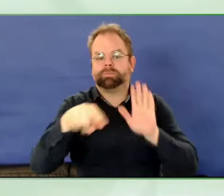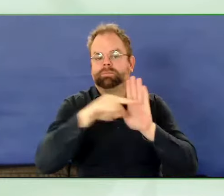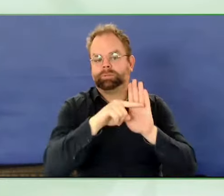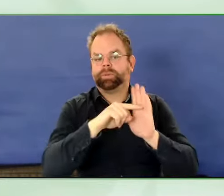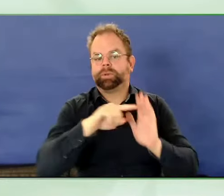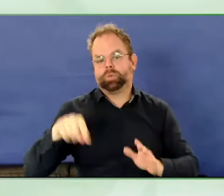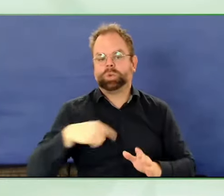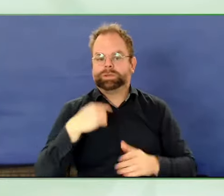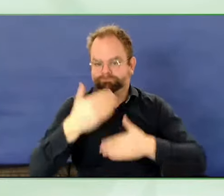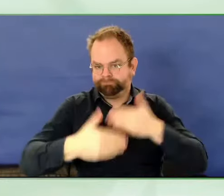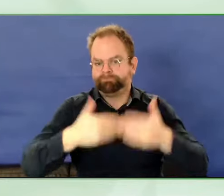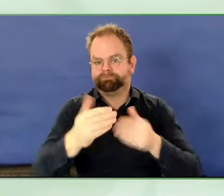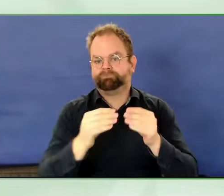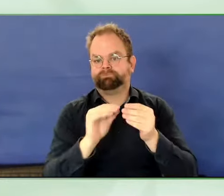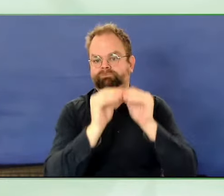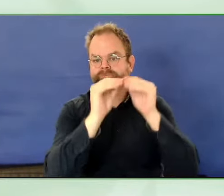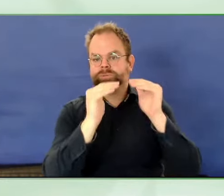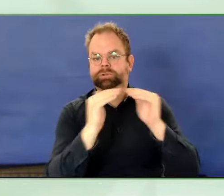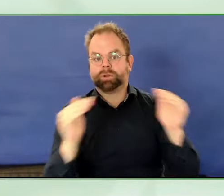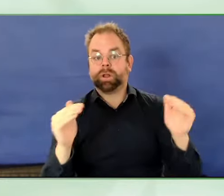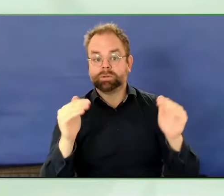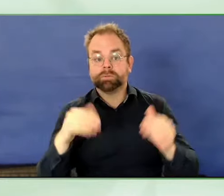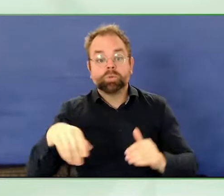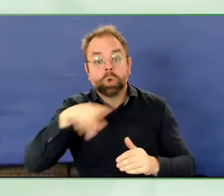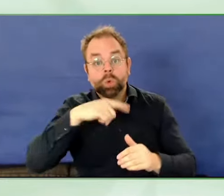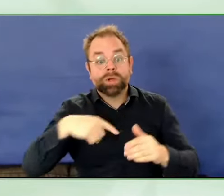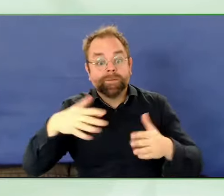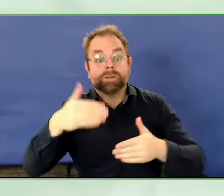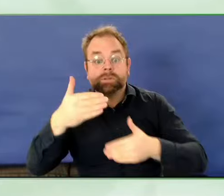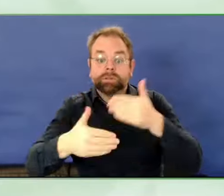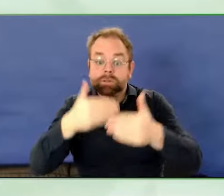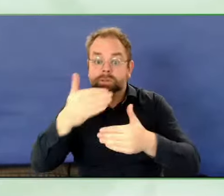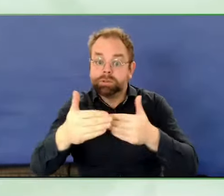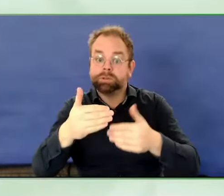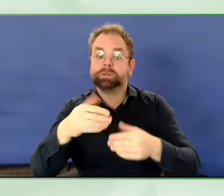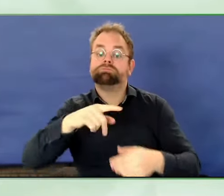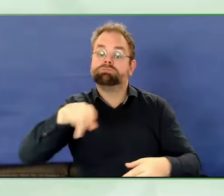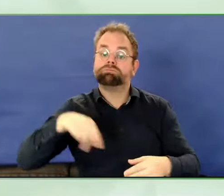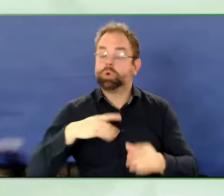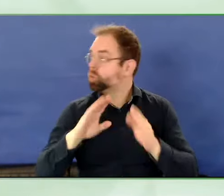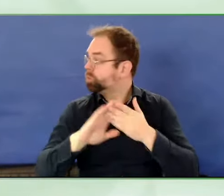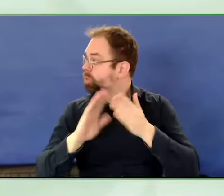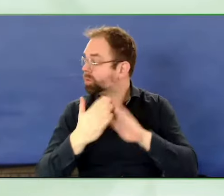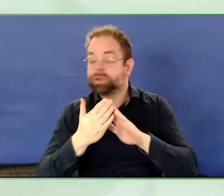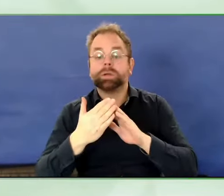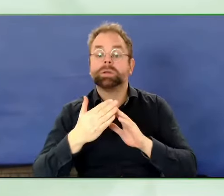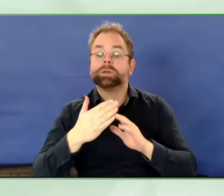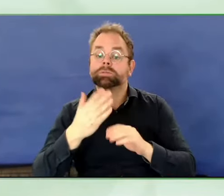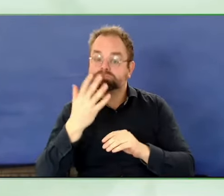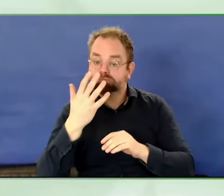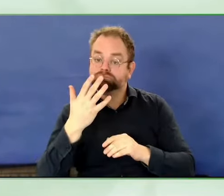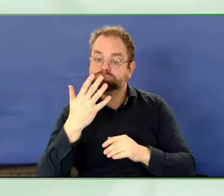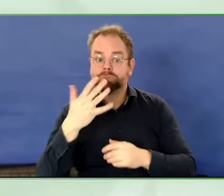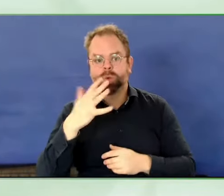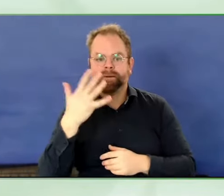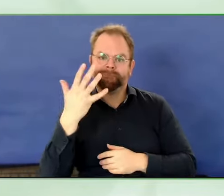Our standards process is, we are an accredited standards organisation first of all, when